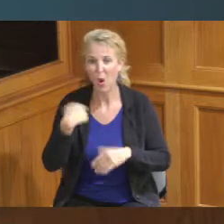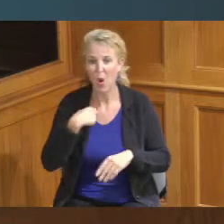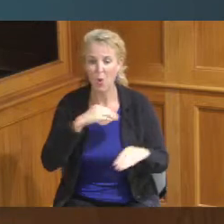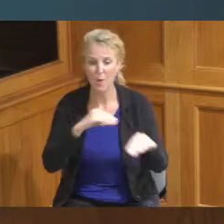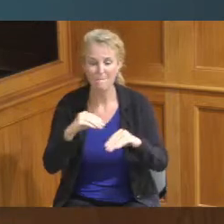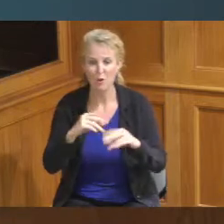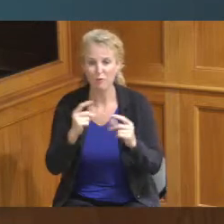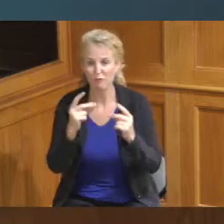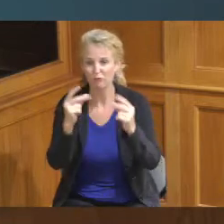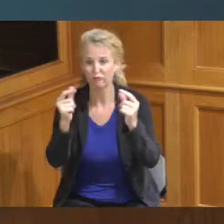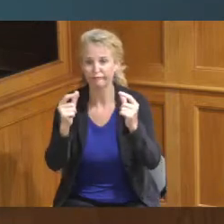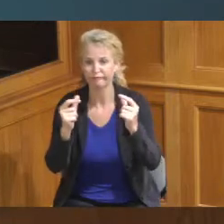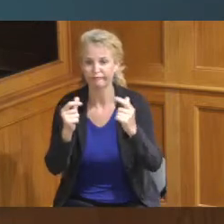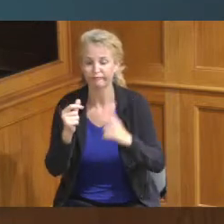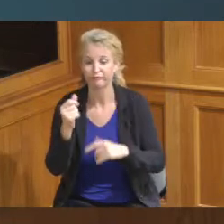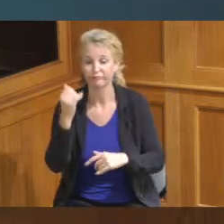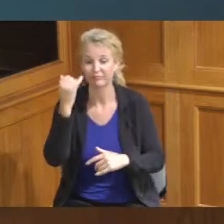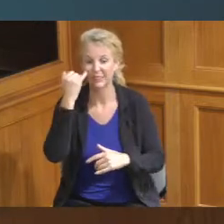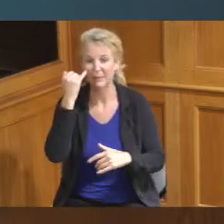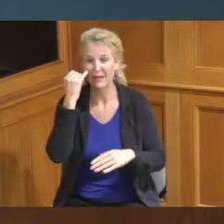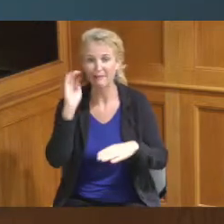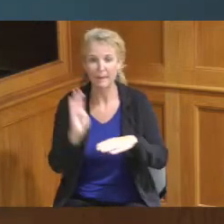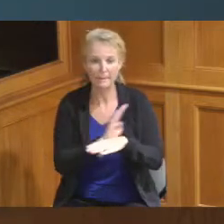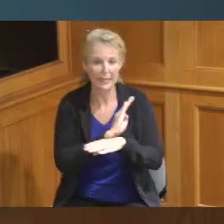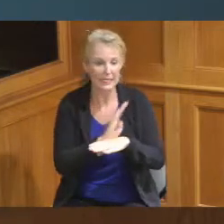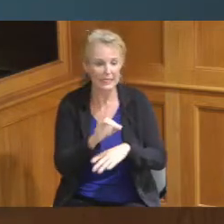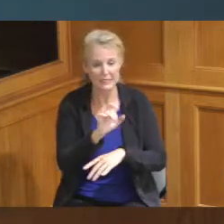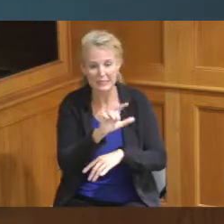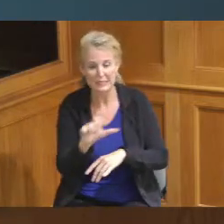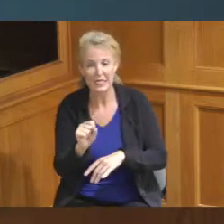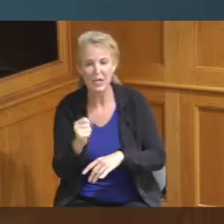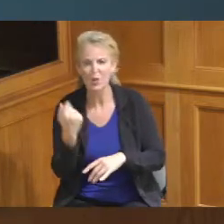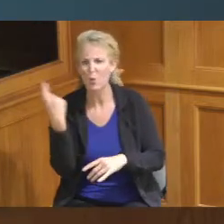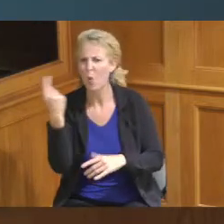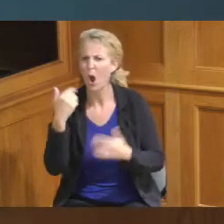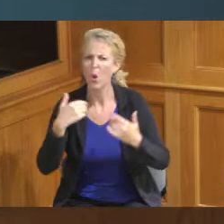nothing creative but when we do business deals we come up with creative business deals go over the